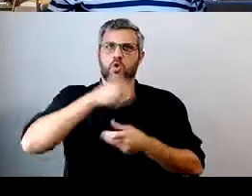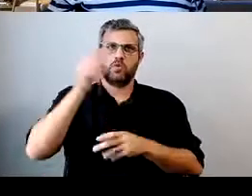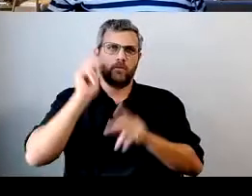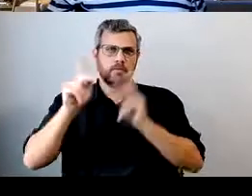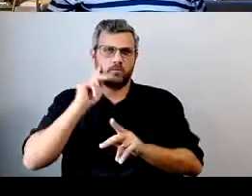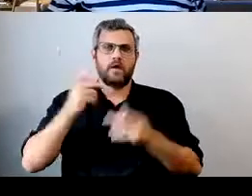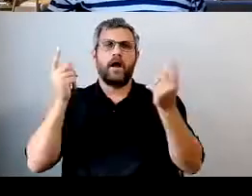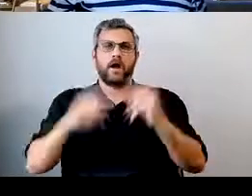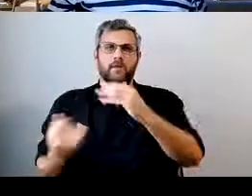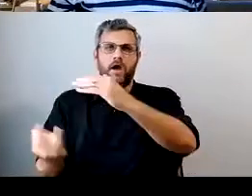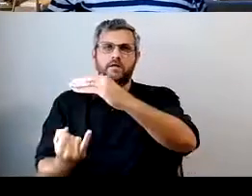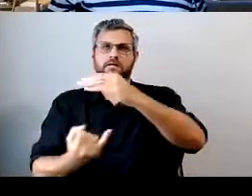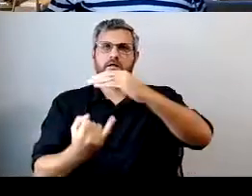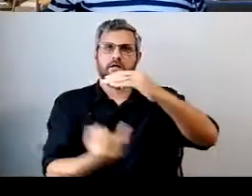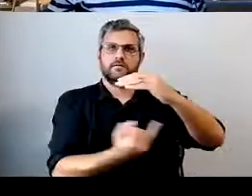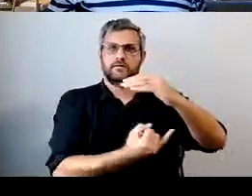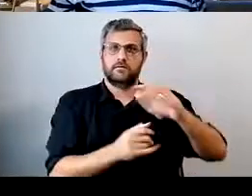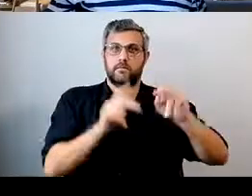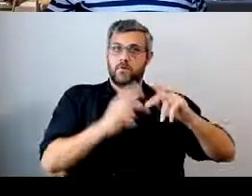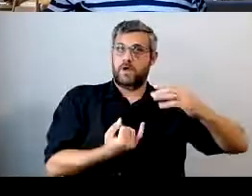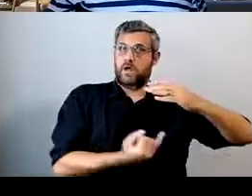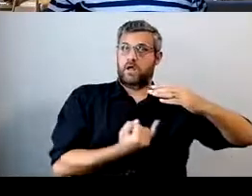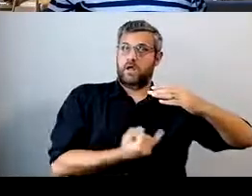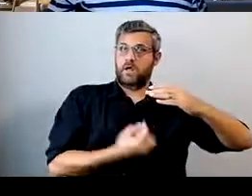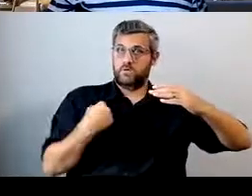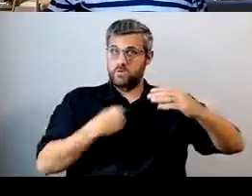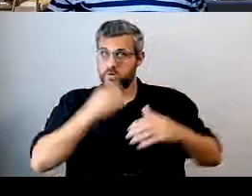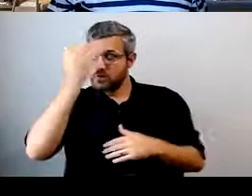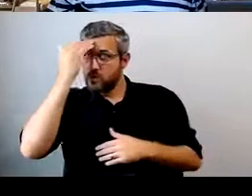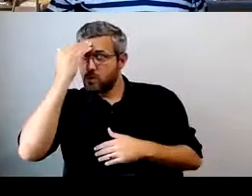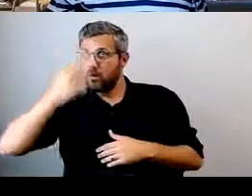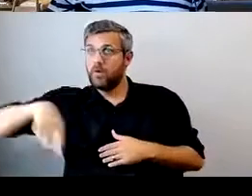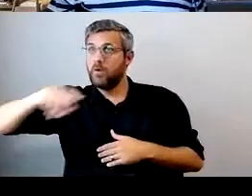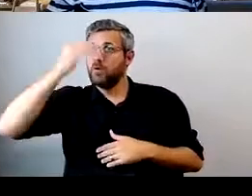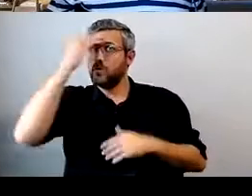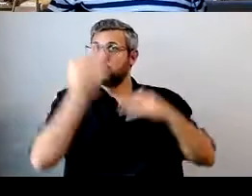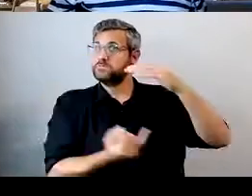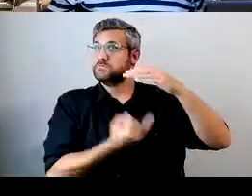again for the person. And we know, right, as a society, isolation is not healthy.